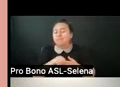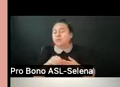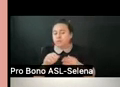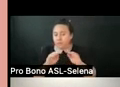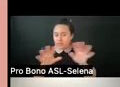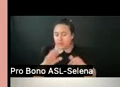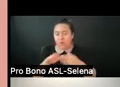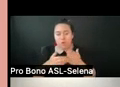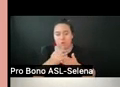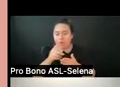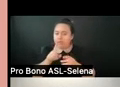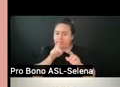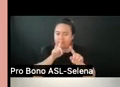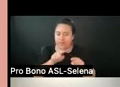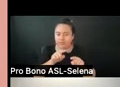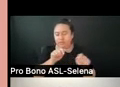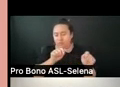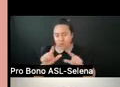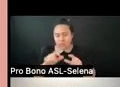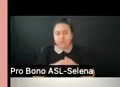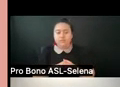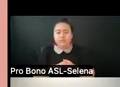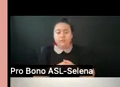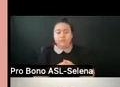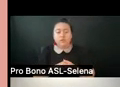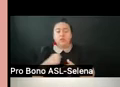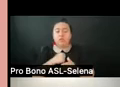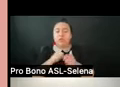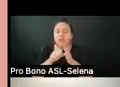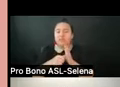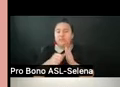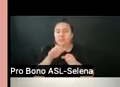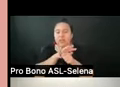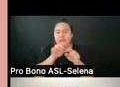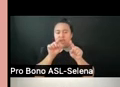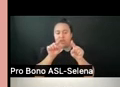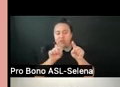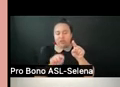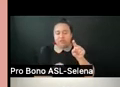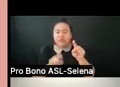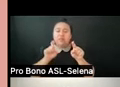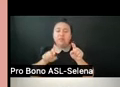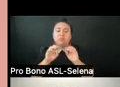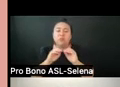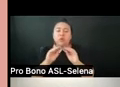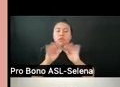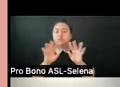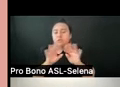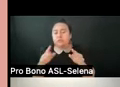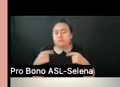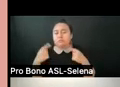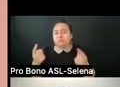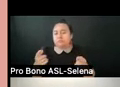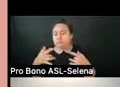And we will highlight areas that will have need of clarification historically.